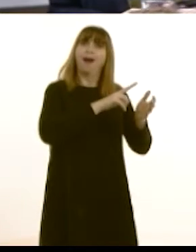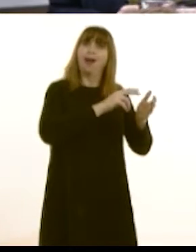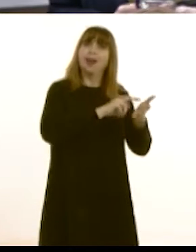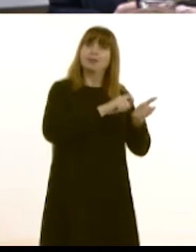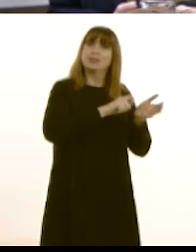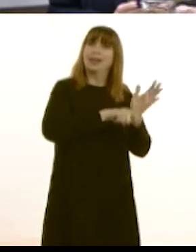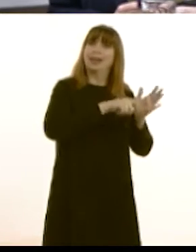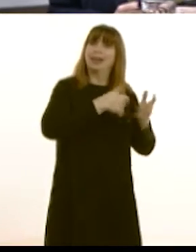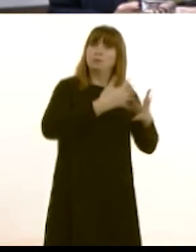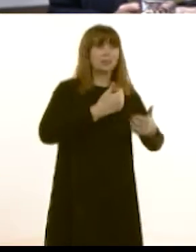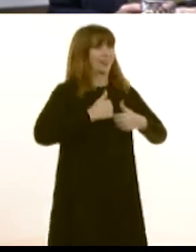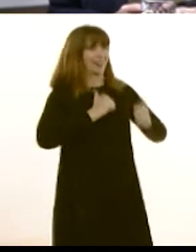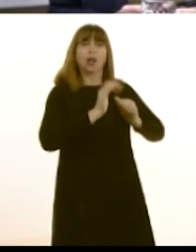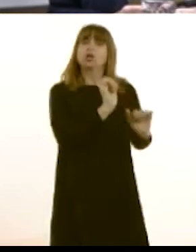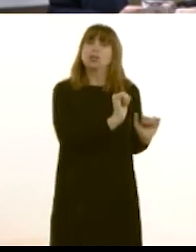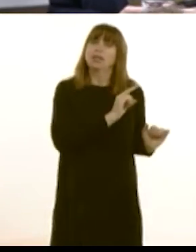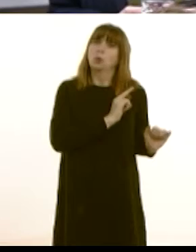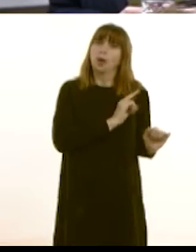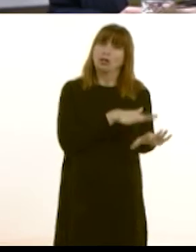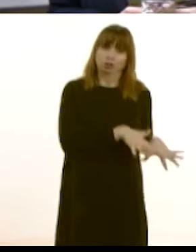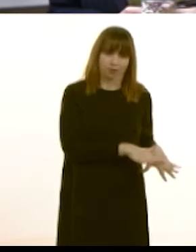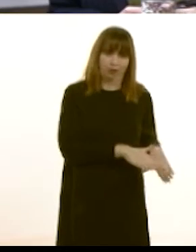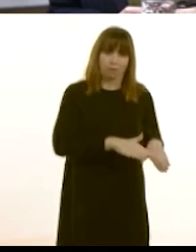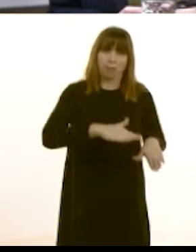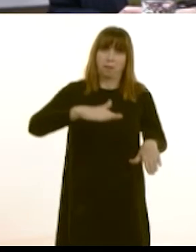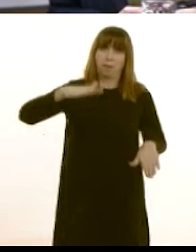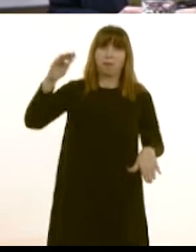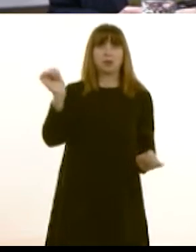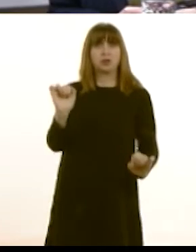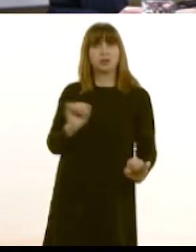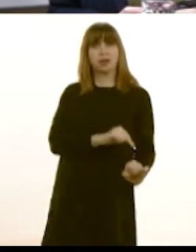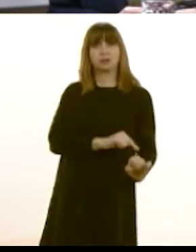is improving education and the frameworks themselves will show improvement over the course of the next few years.